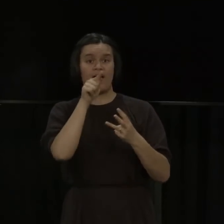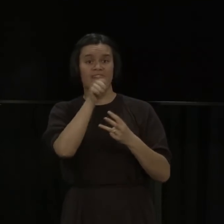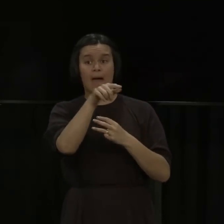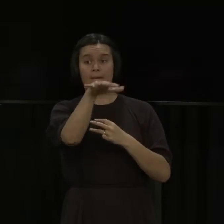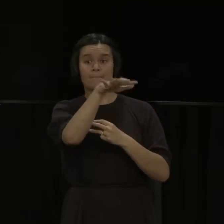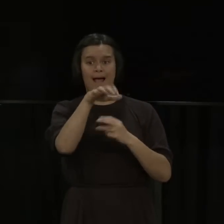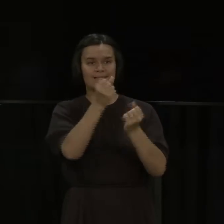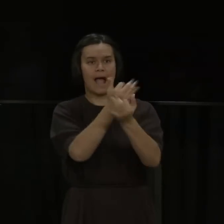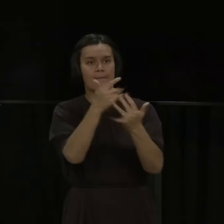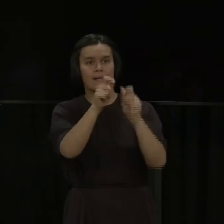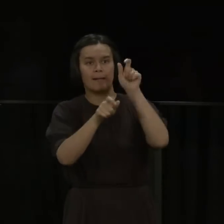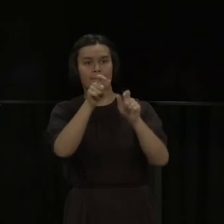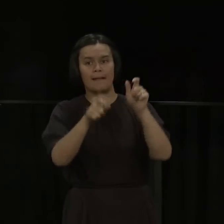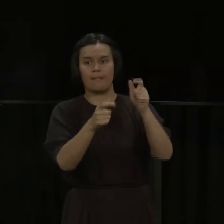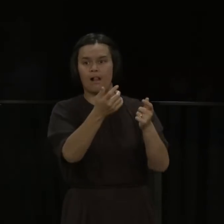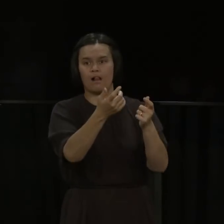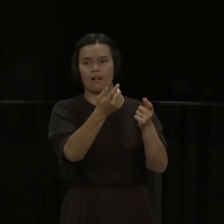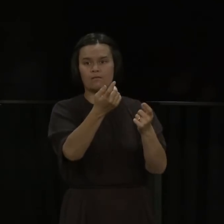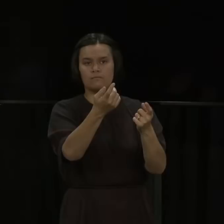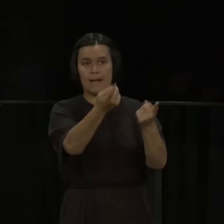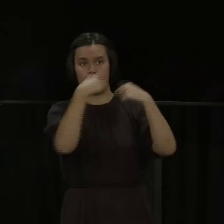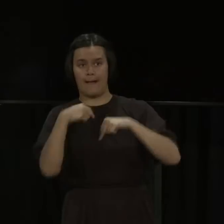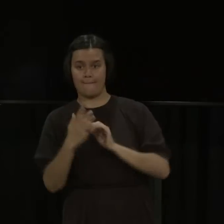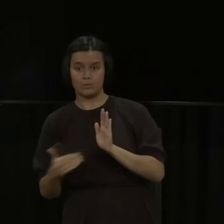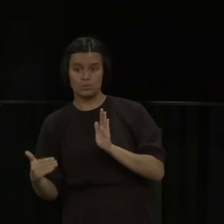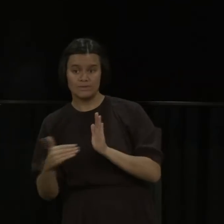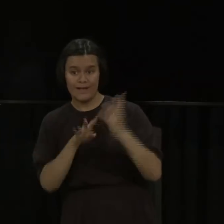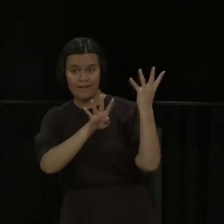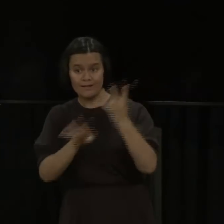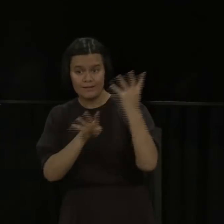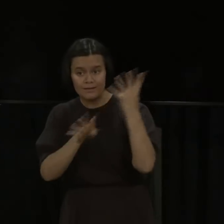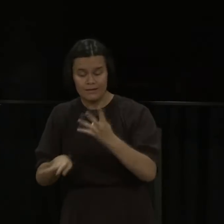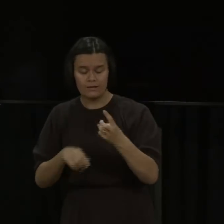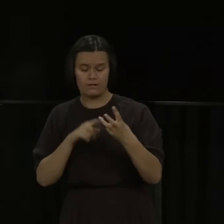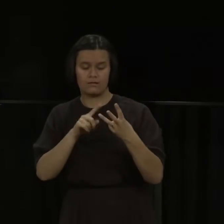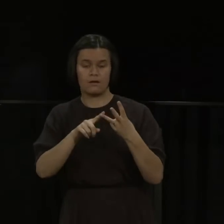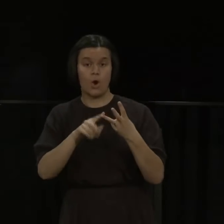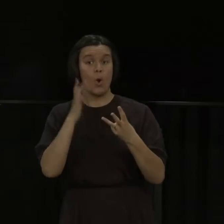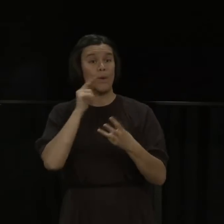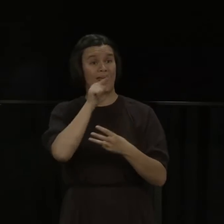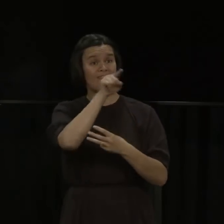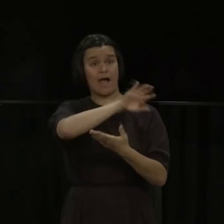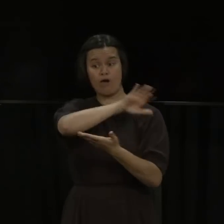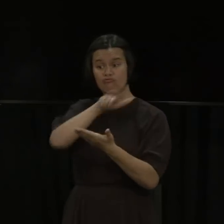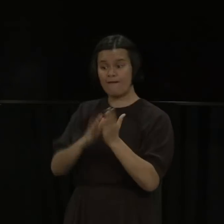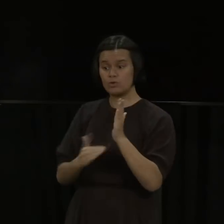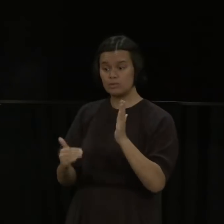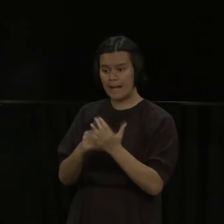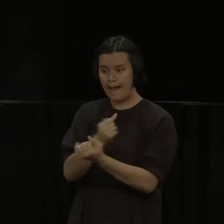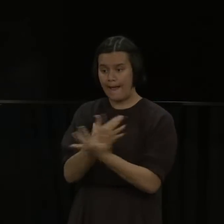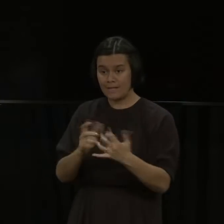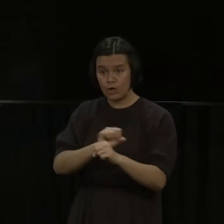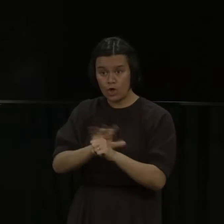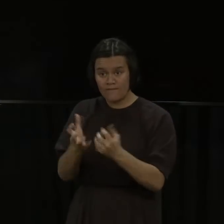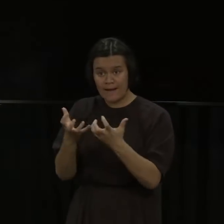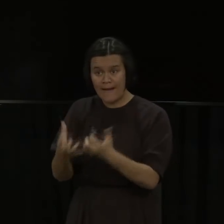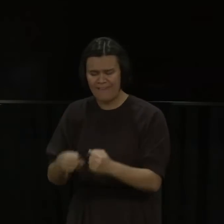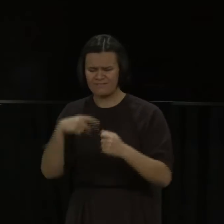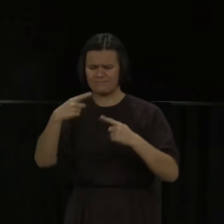rates, what is happening if COVID-19 in that country, there is a variety of measures including the case rate, the test positivity rate, the confidence we have in the level of testing happening in our place, the number of people who